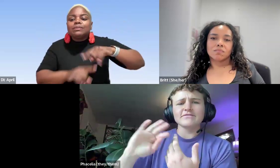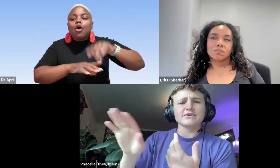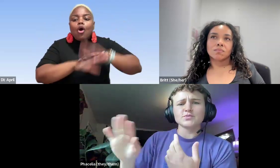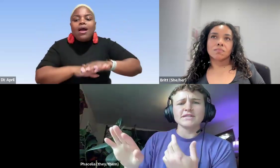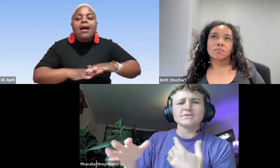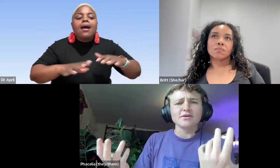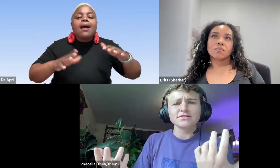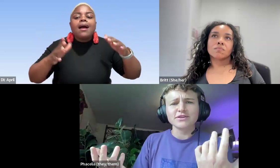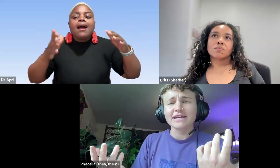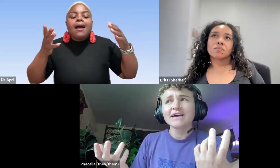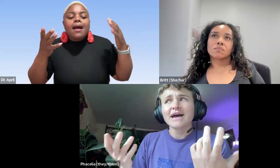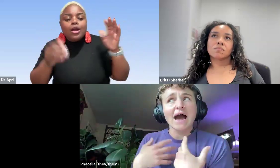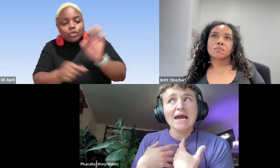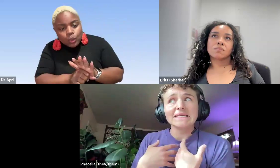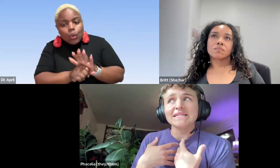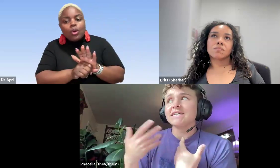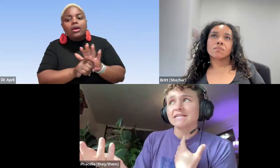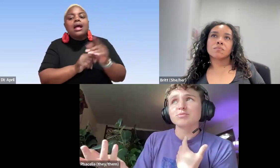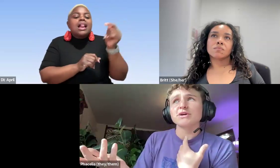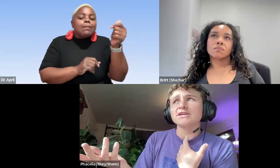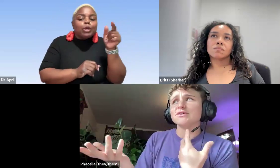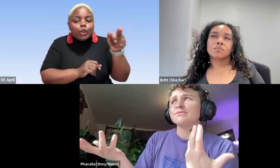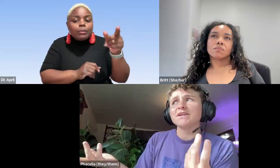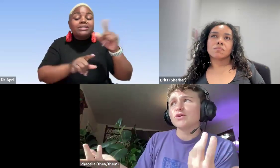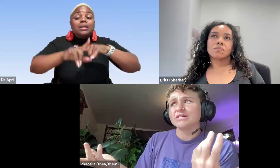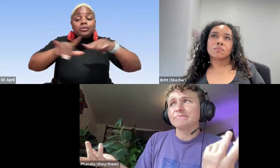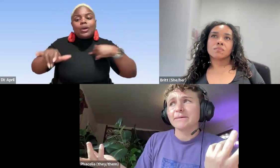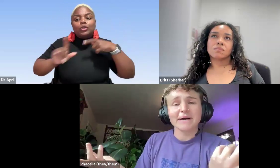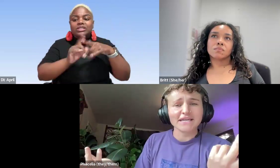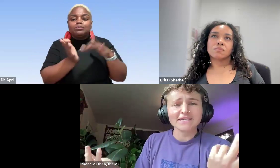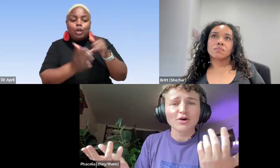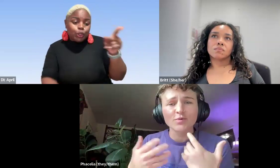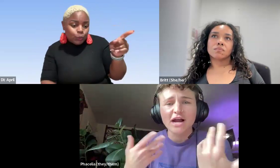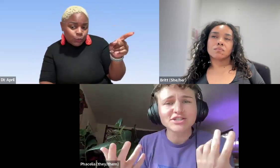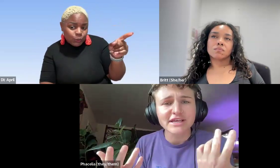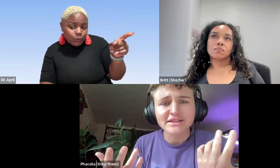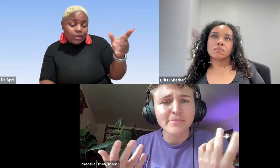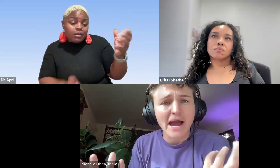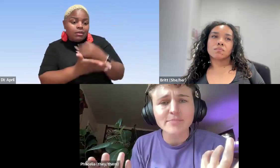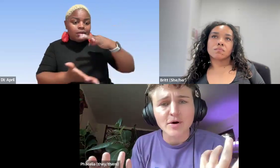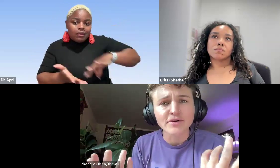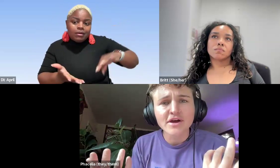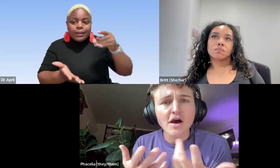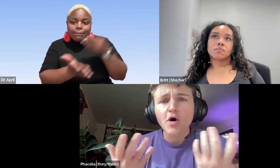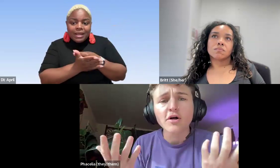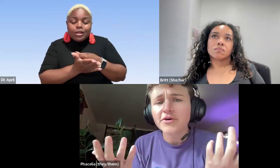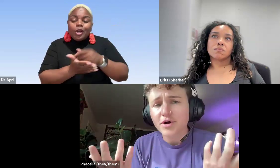Let's get rid of those ones, but also, like, I need to exploit you in order to make money. So, we're actually like the backbone of all the